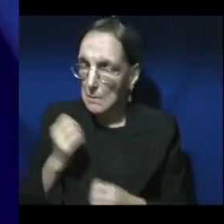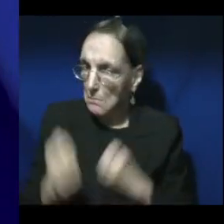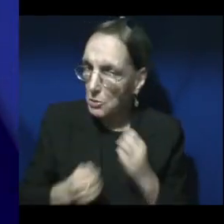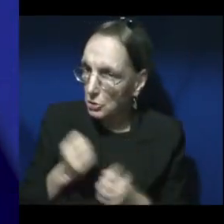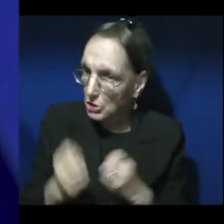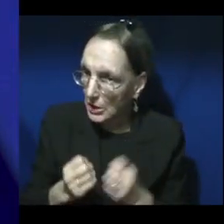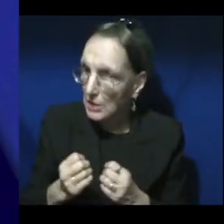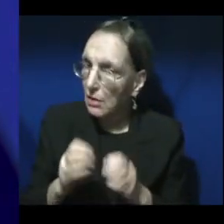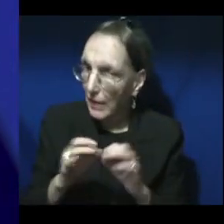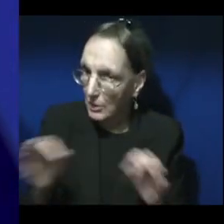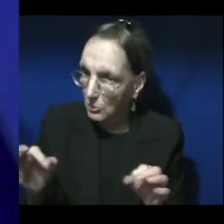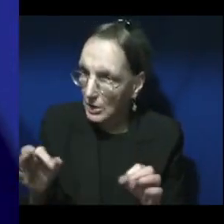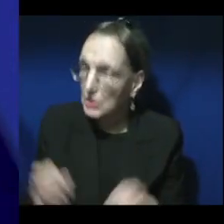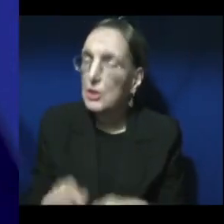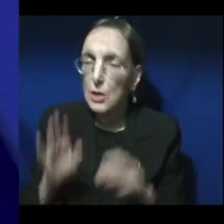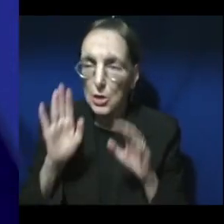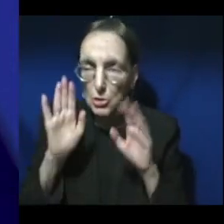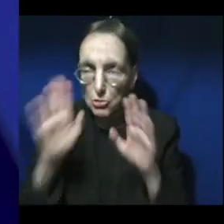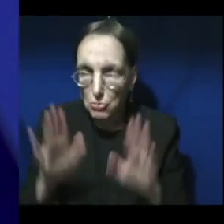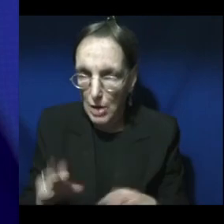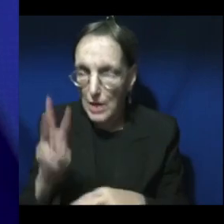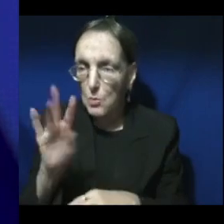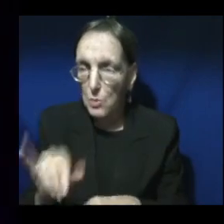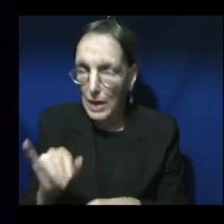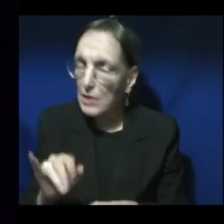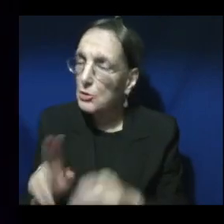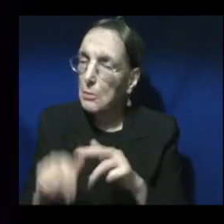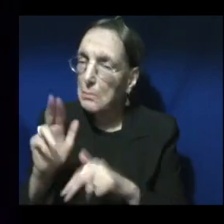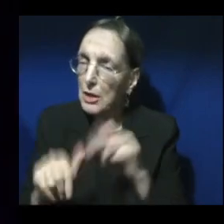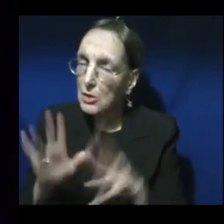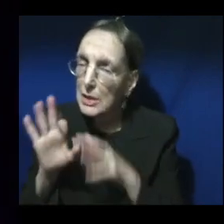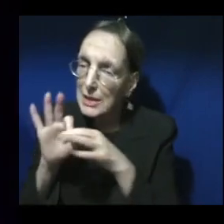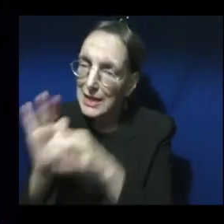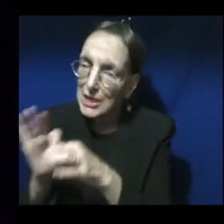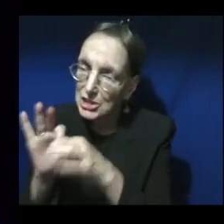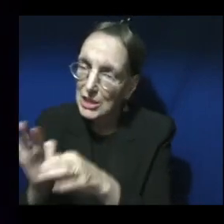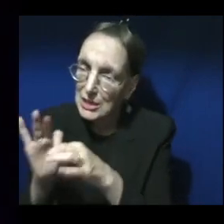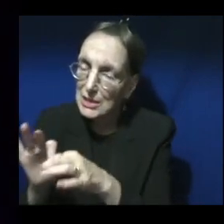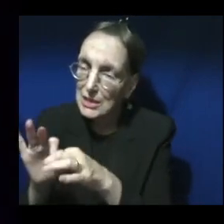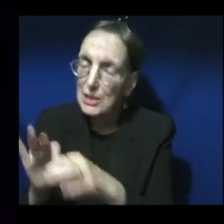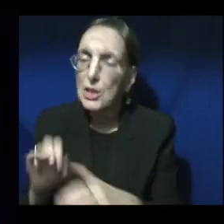buy into stories and narratives and the like. And so with my last two minutes here, let me